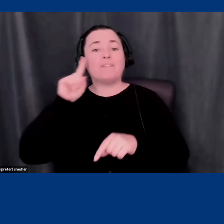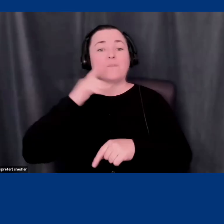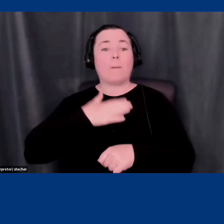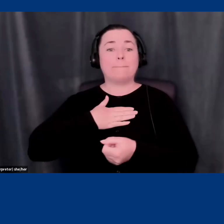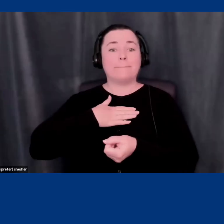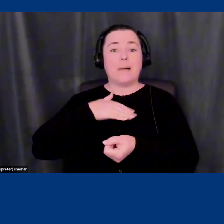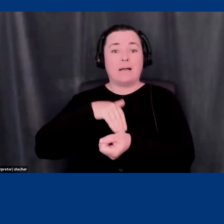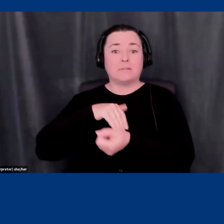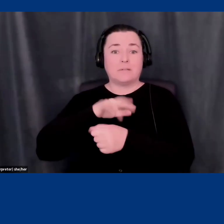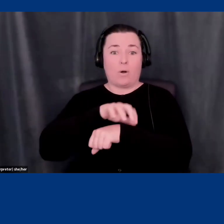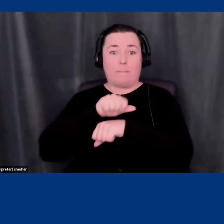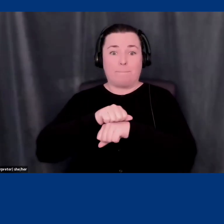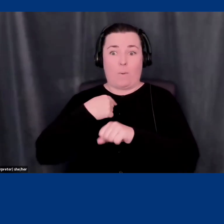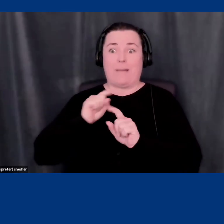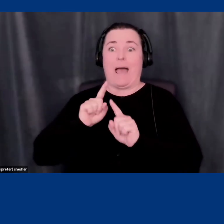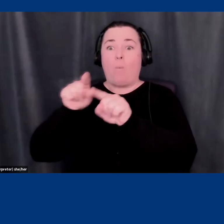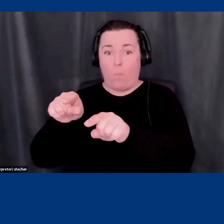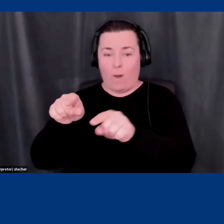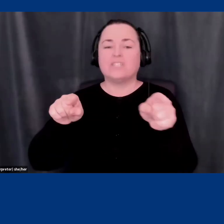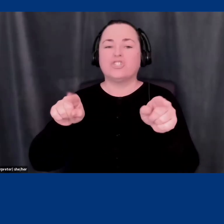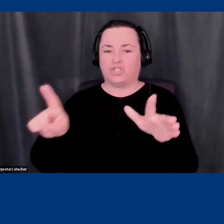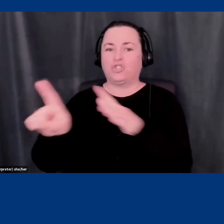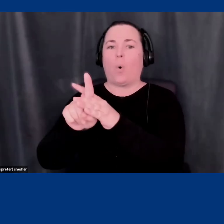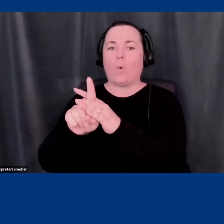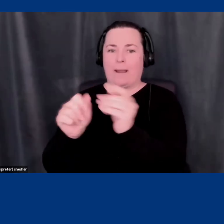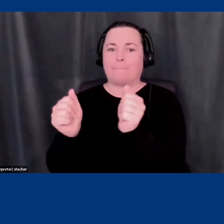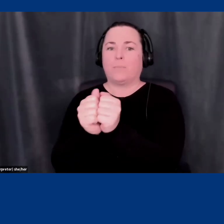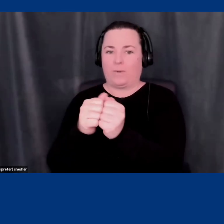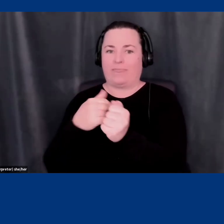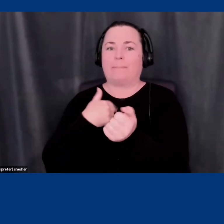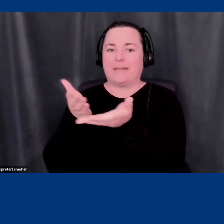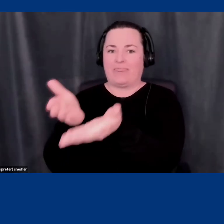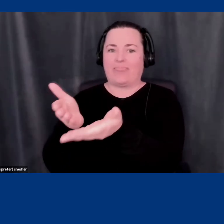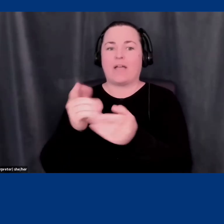up for me there. But it was virtual because I have